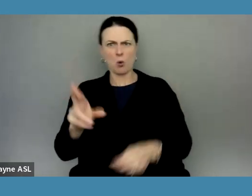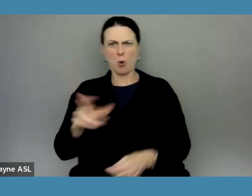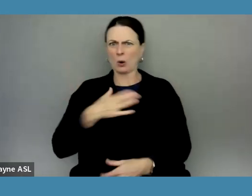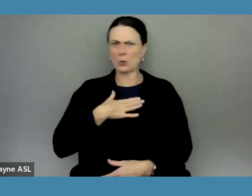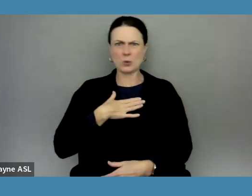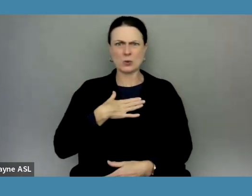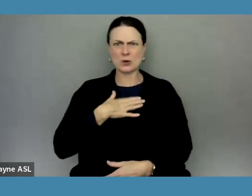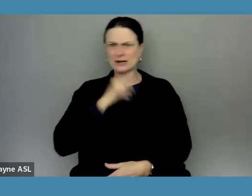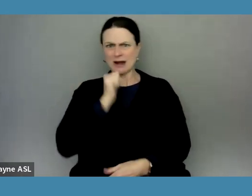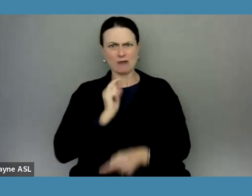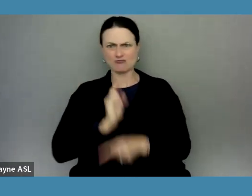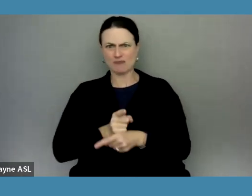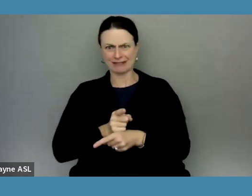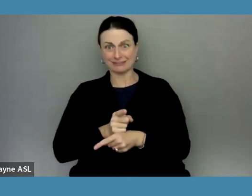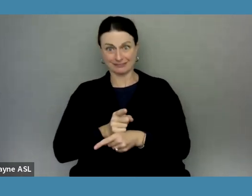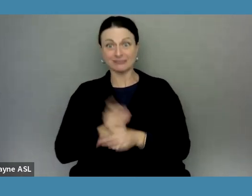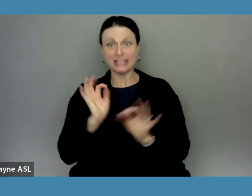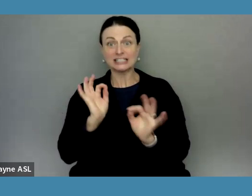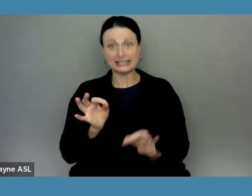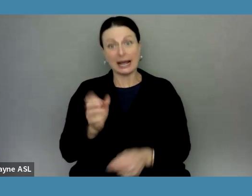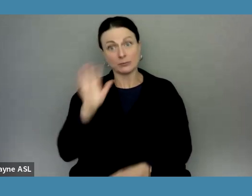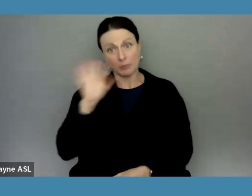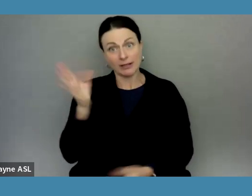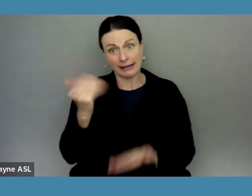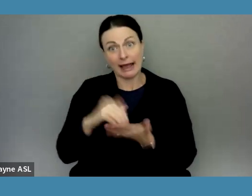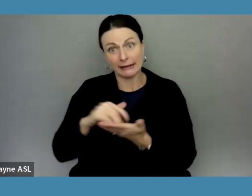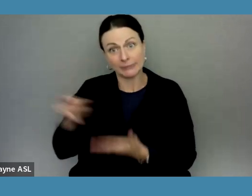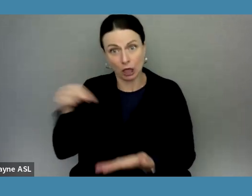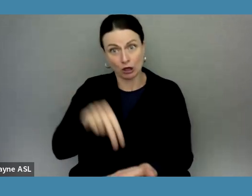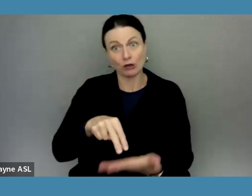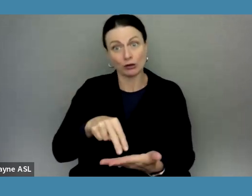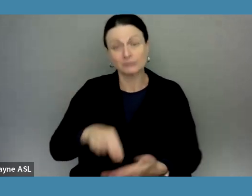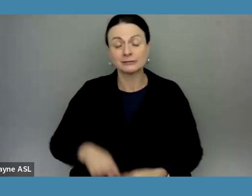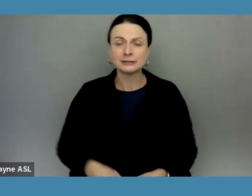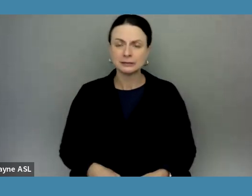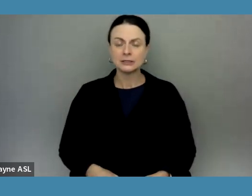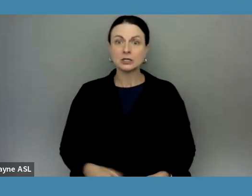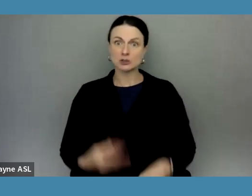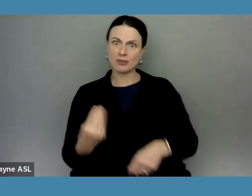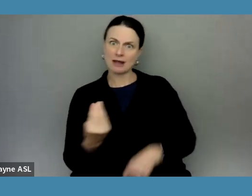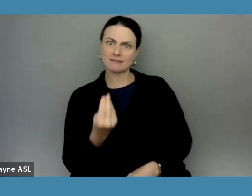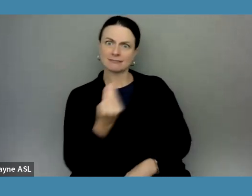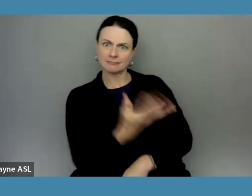of adverse benefit determination. So when they issue the notice of plan appeal resolution,